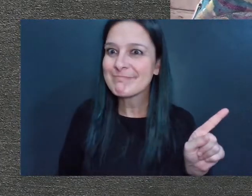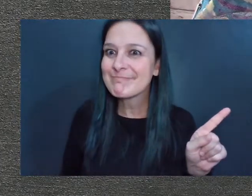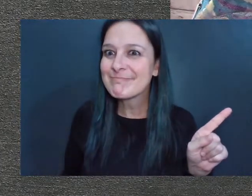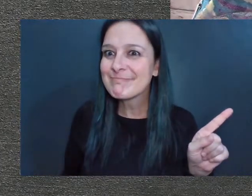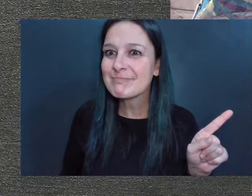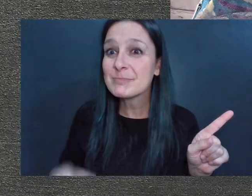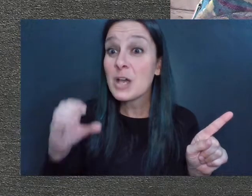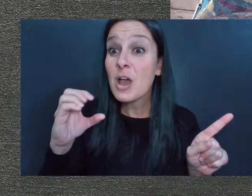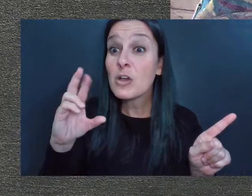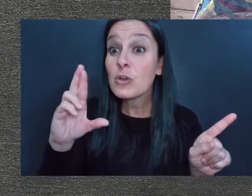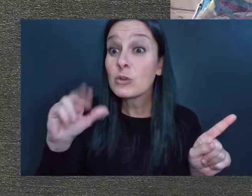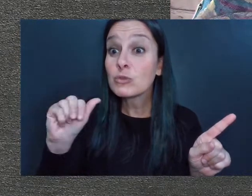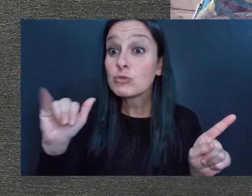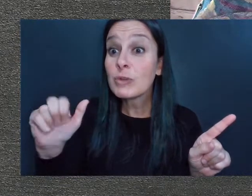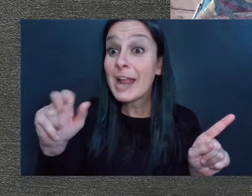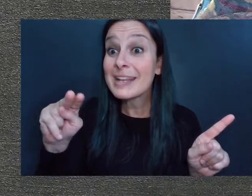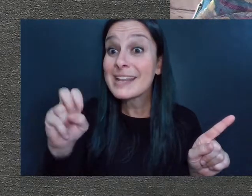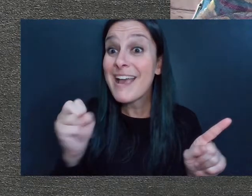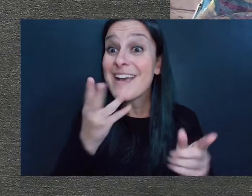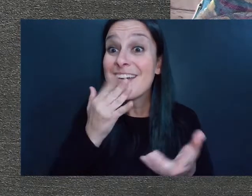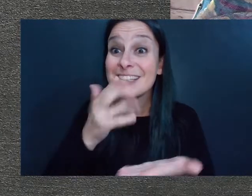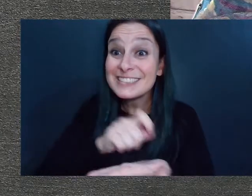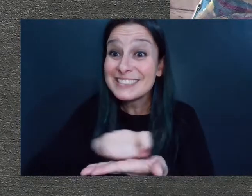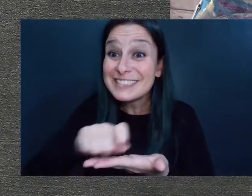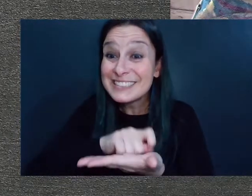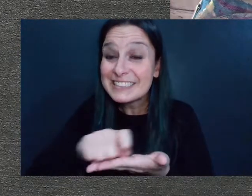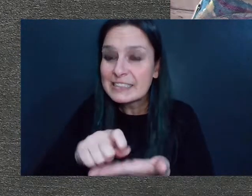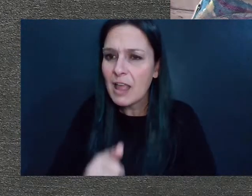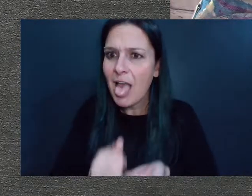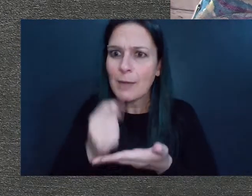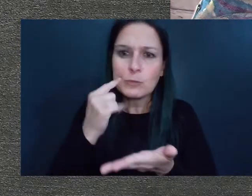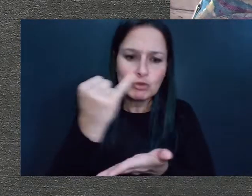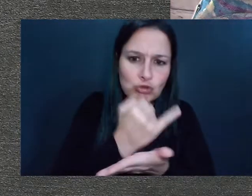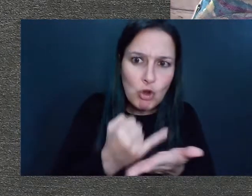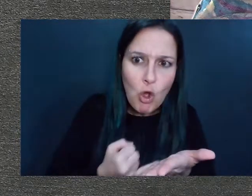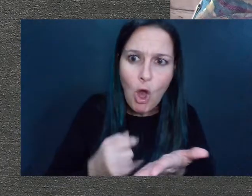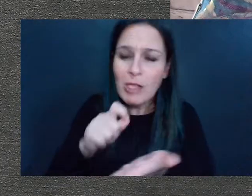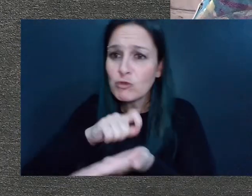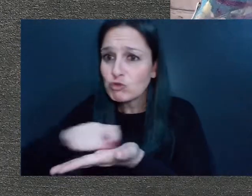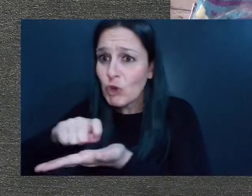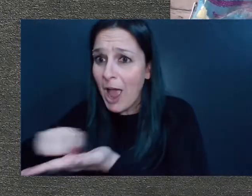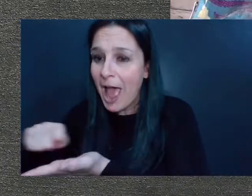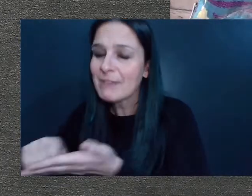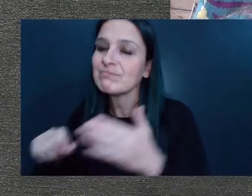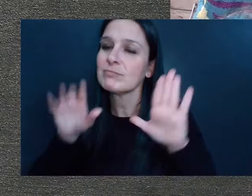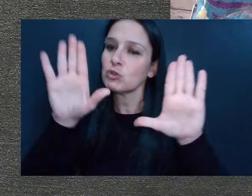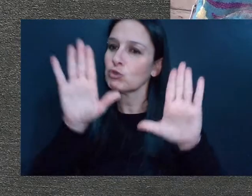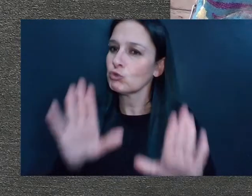Crayons, crayons to help you write and draw. Those are a great school supply to have.